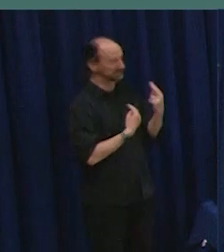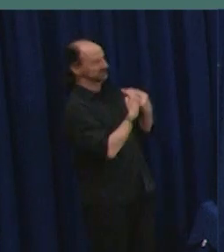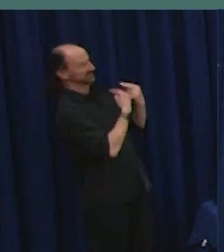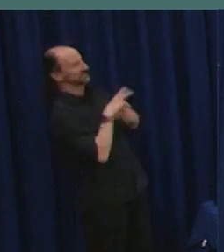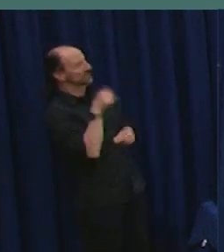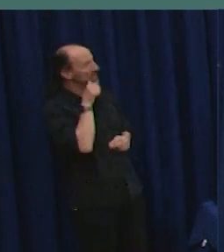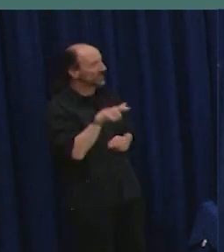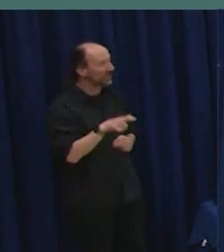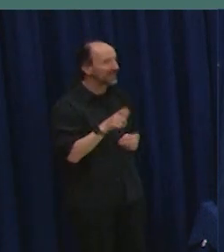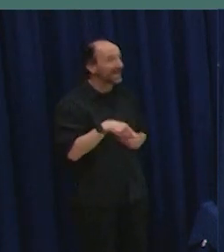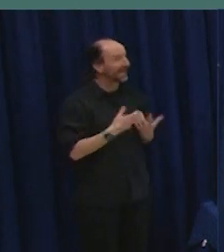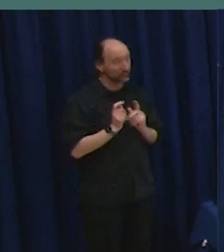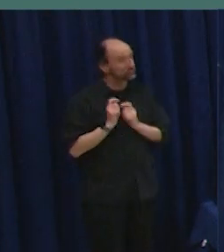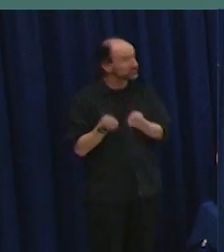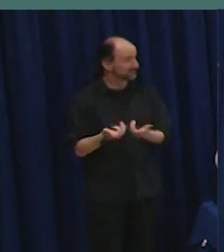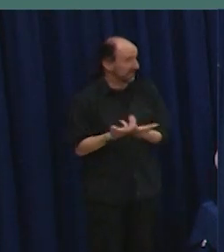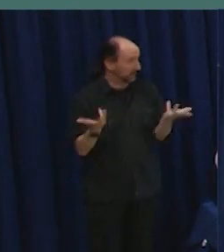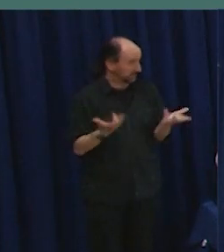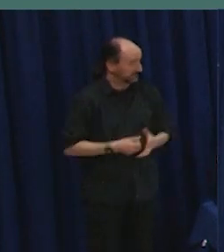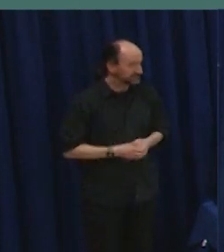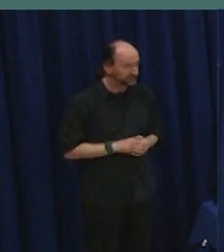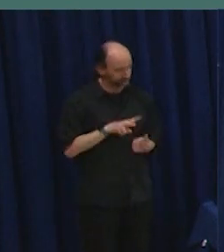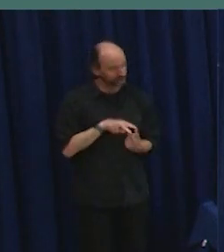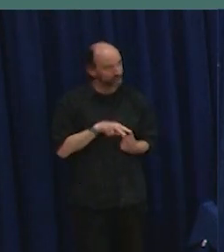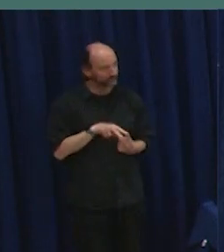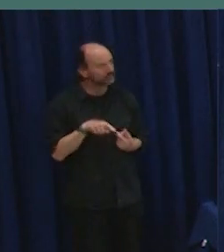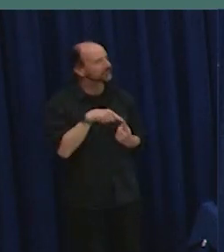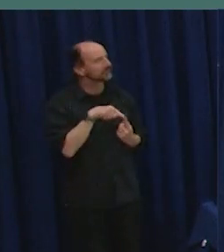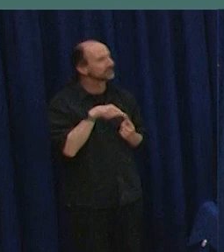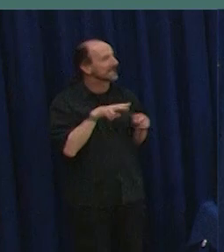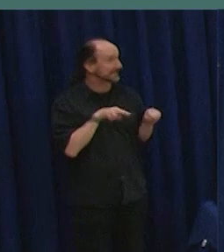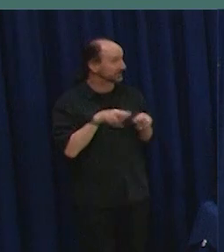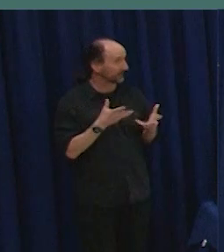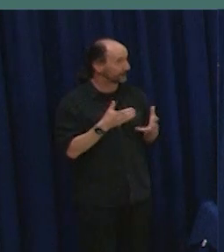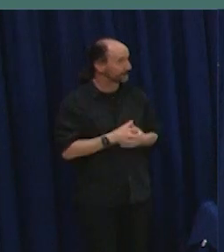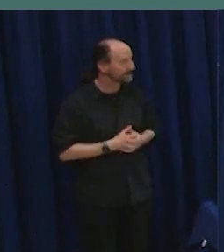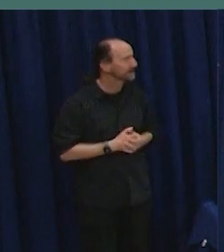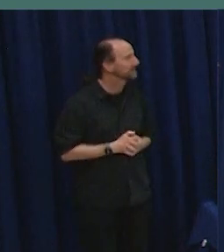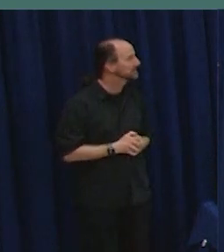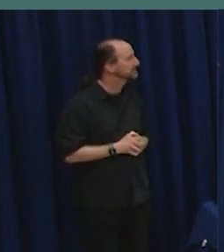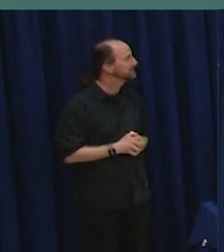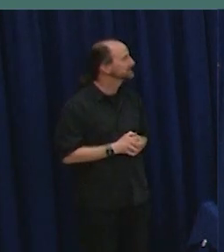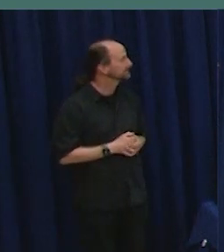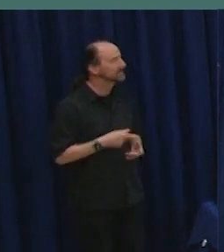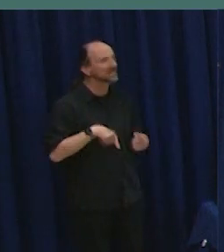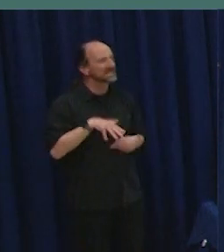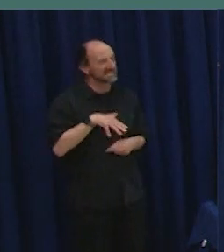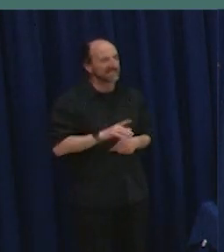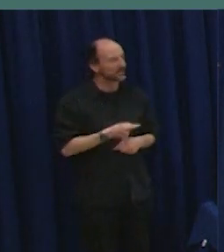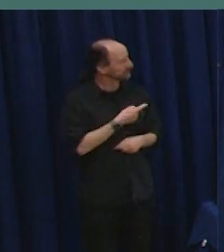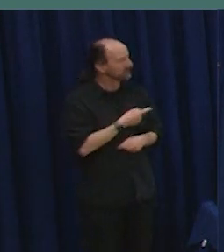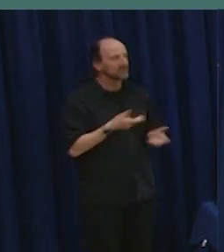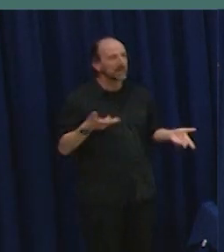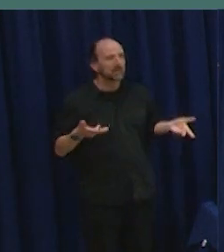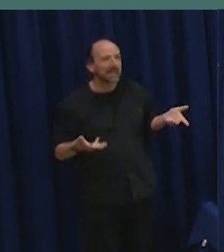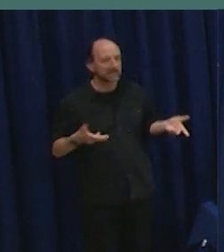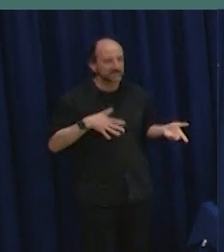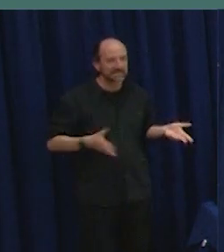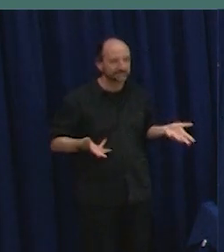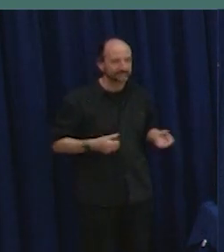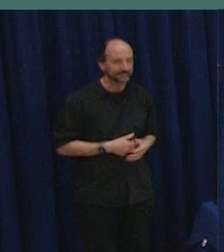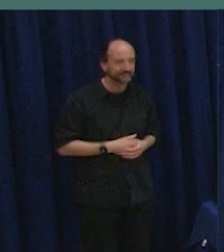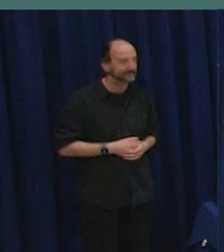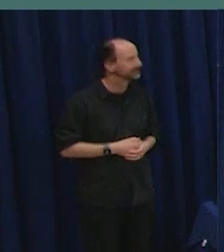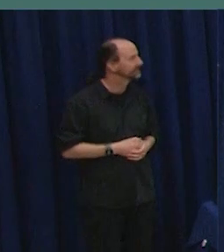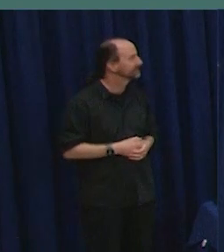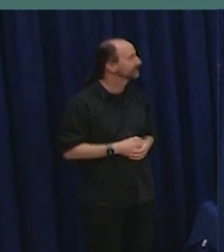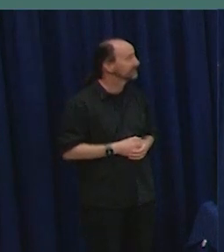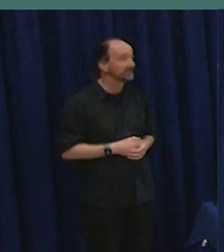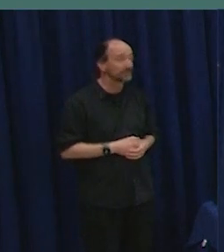we treat ADHD. So assessment first of all we need to have a balance here. Assessment needs to be